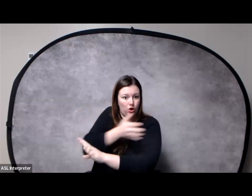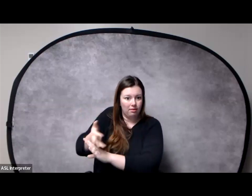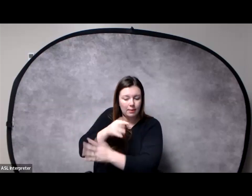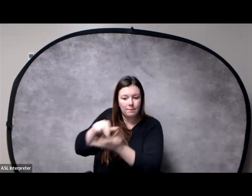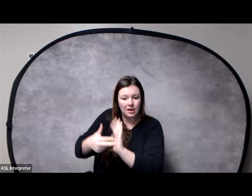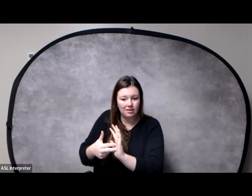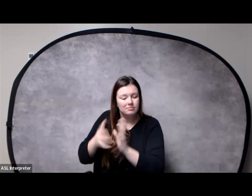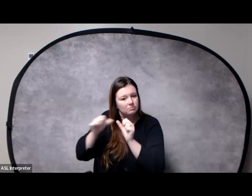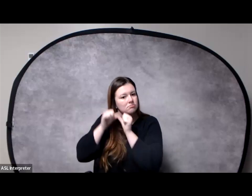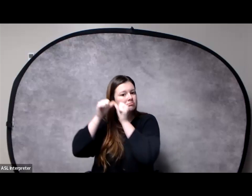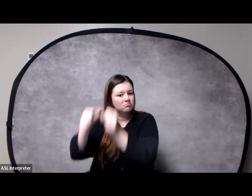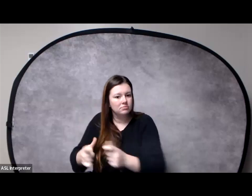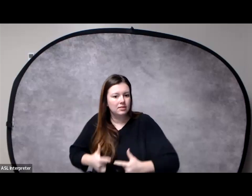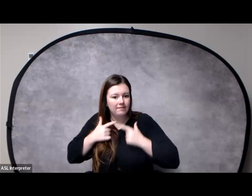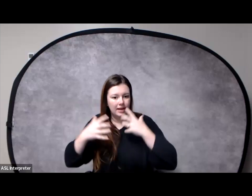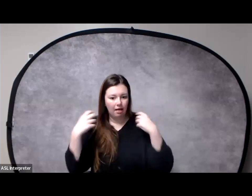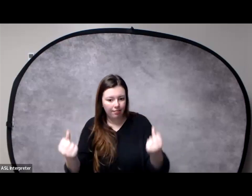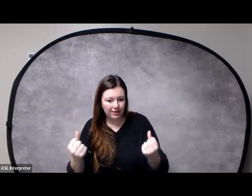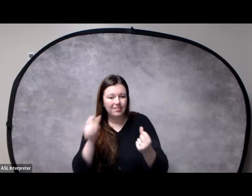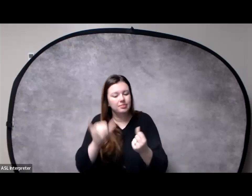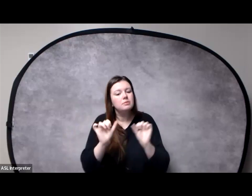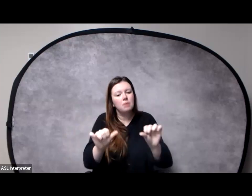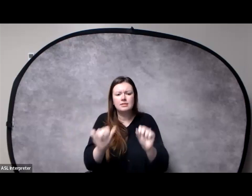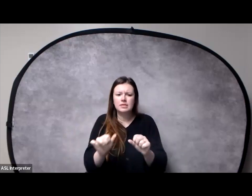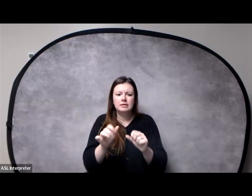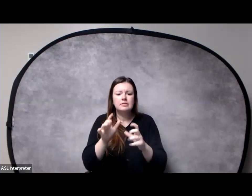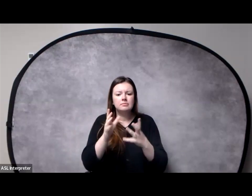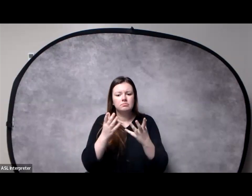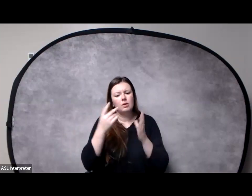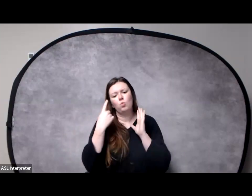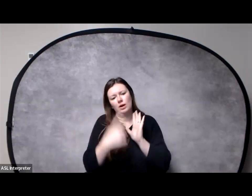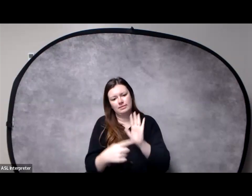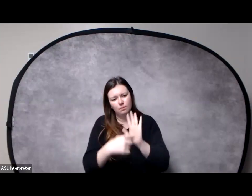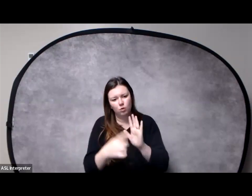That could be an example of discrimination in the use of value assessment methods.